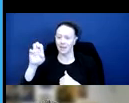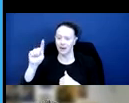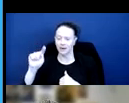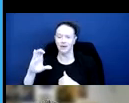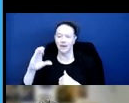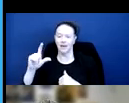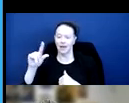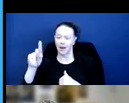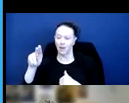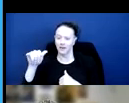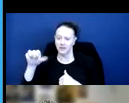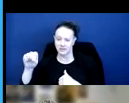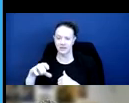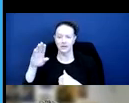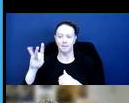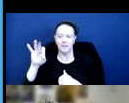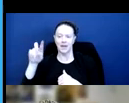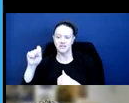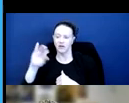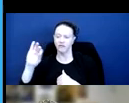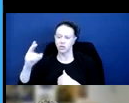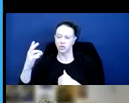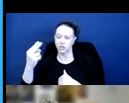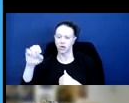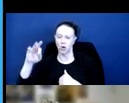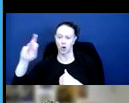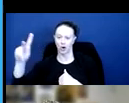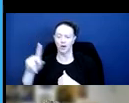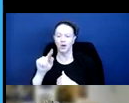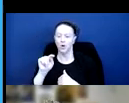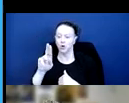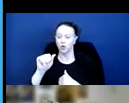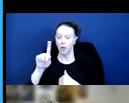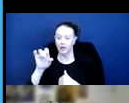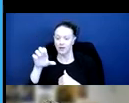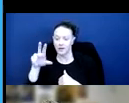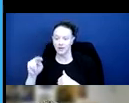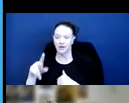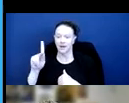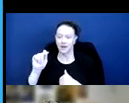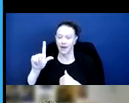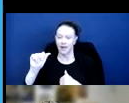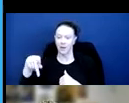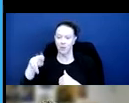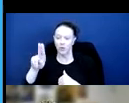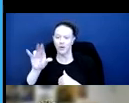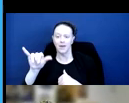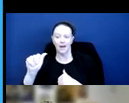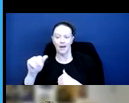along the Columbia River creating communities and summer encampments to harvest and use the plentiful natural resources of the area.